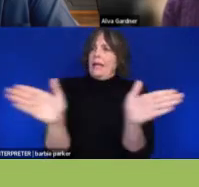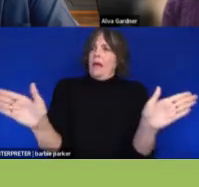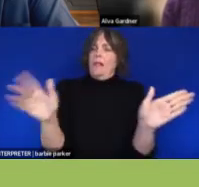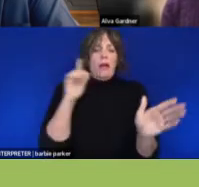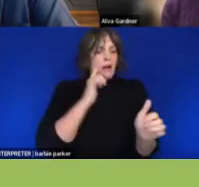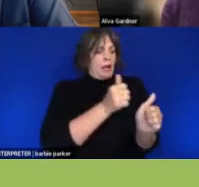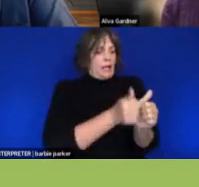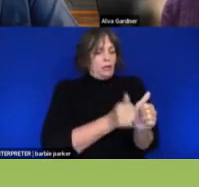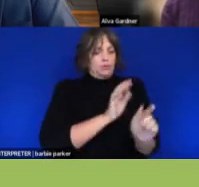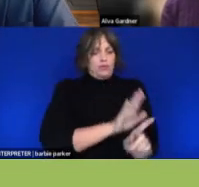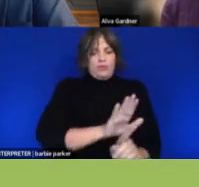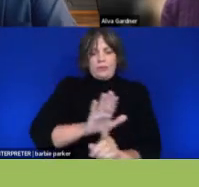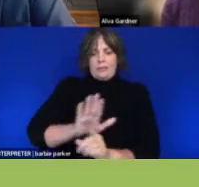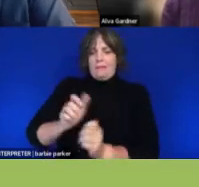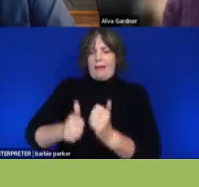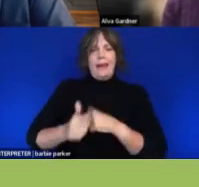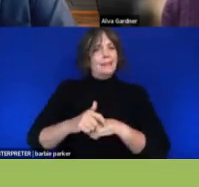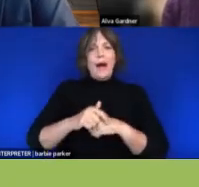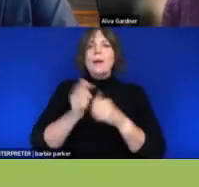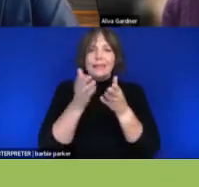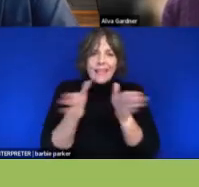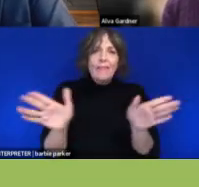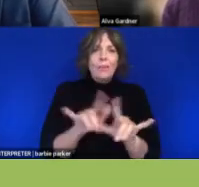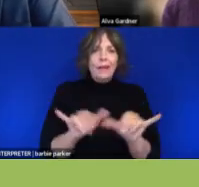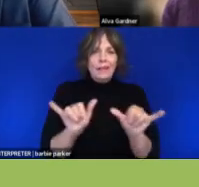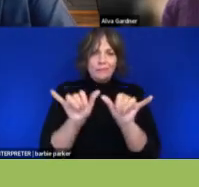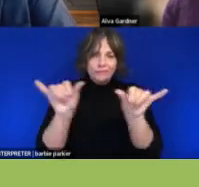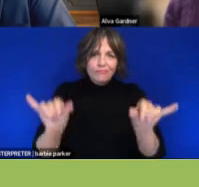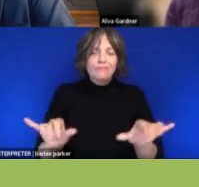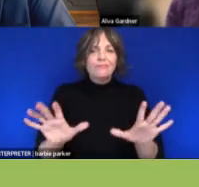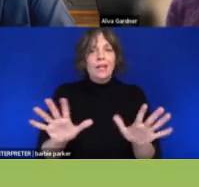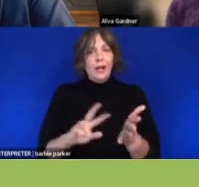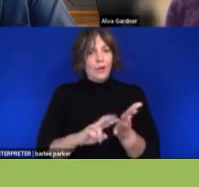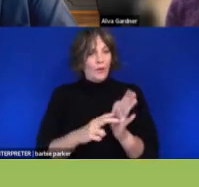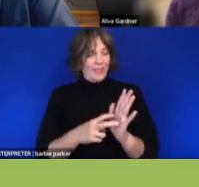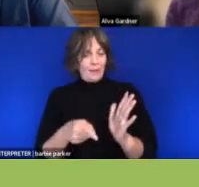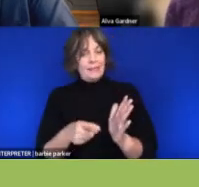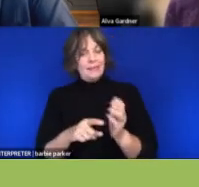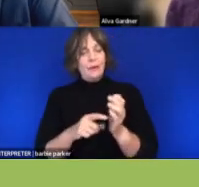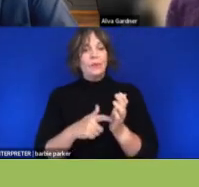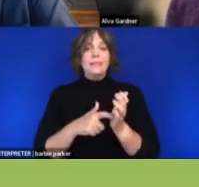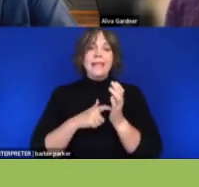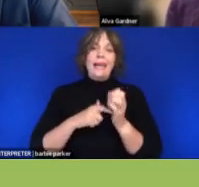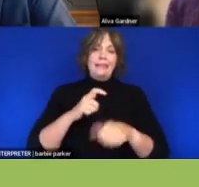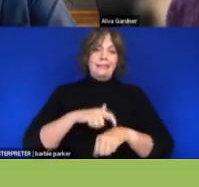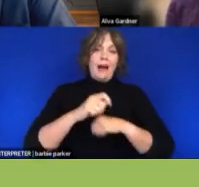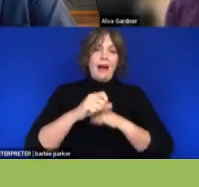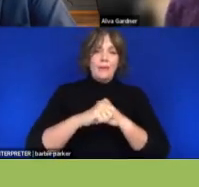make that happen? And that means it's going to take some time, and it's going to require sustained leadership that's